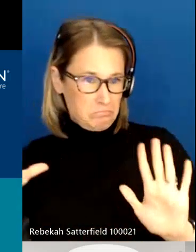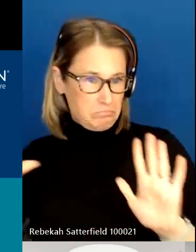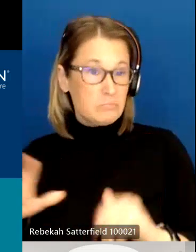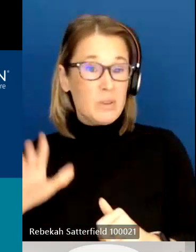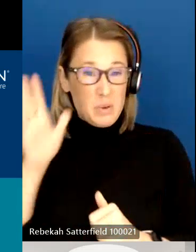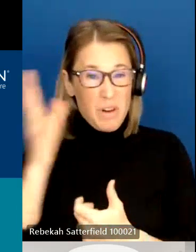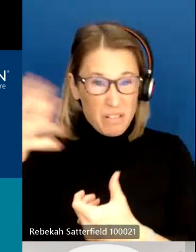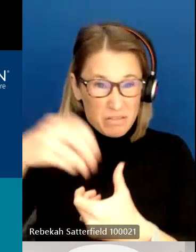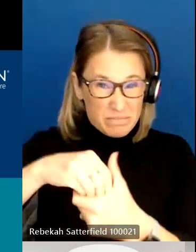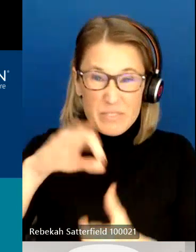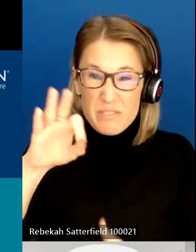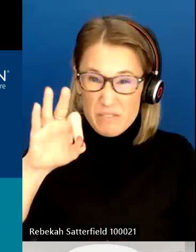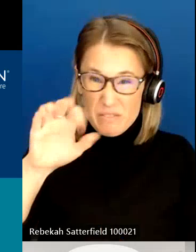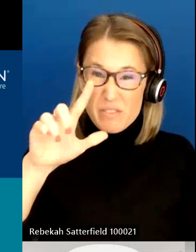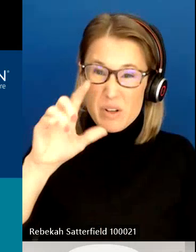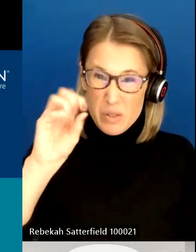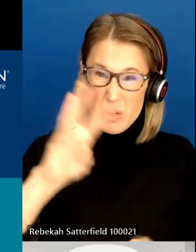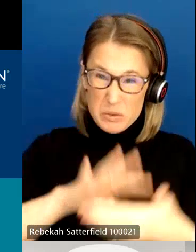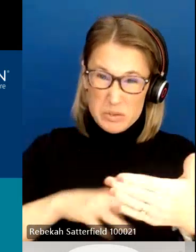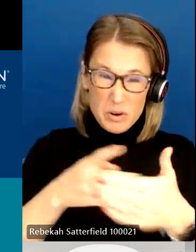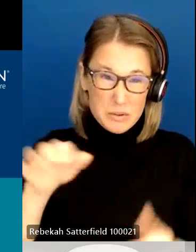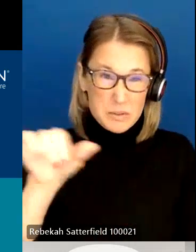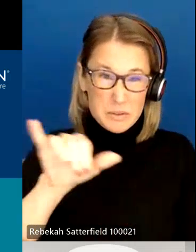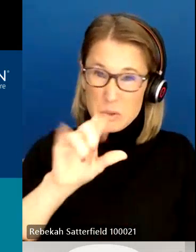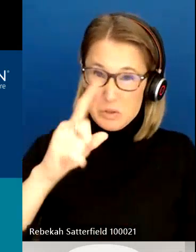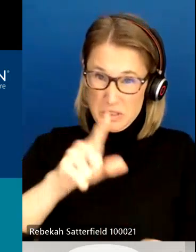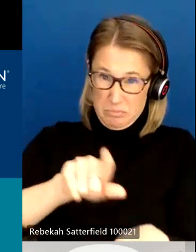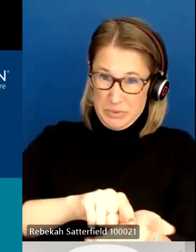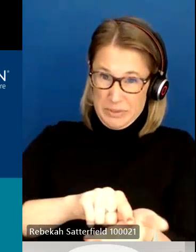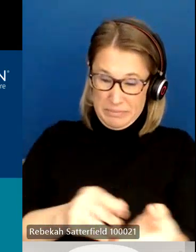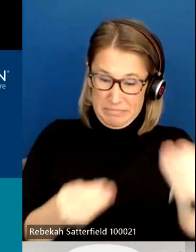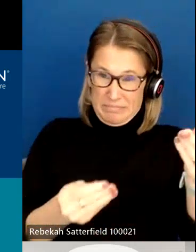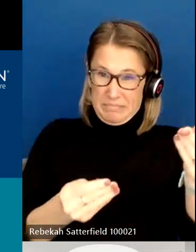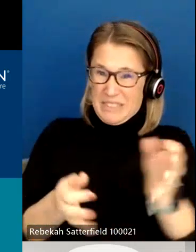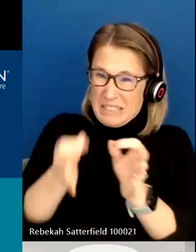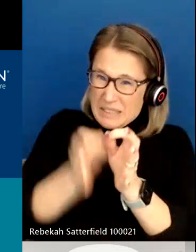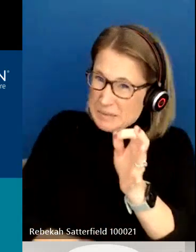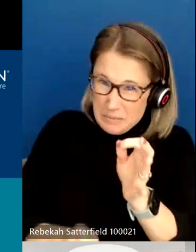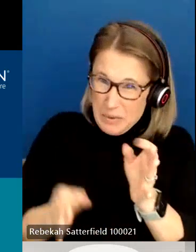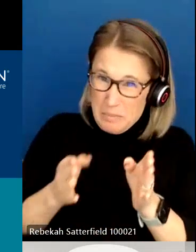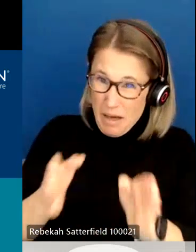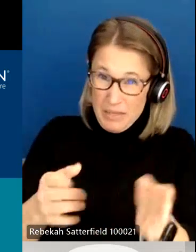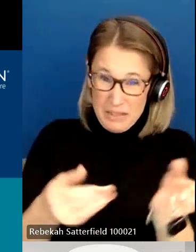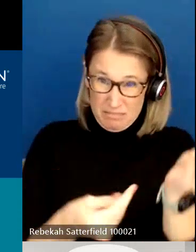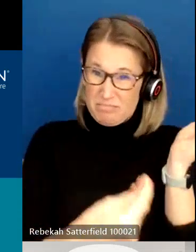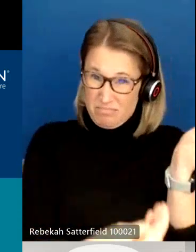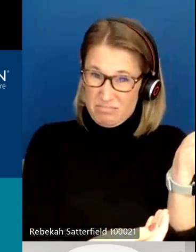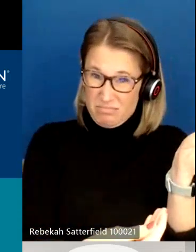even written written flowcharts something that is just a simple tool a simple method um that